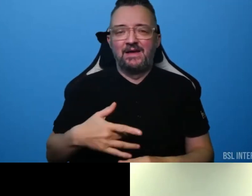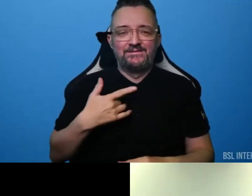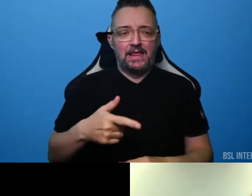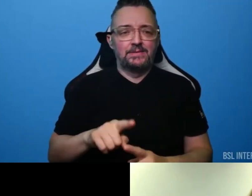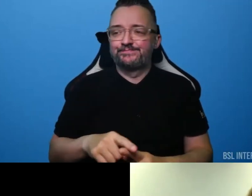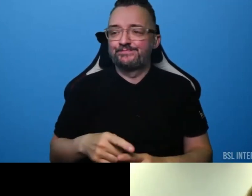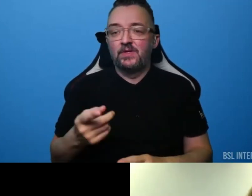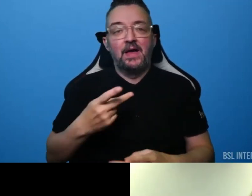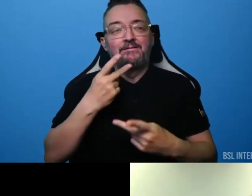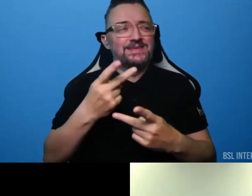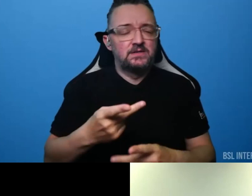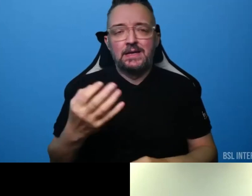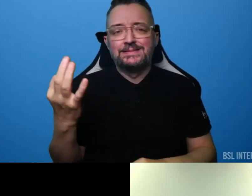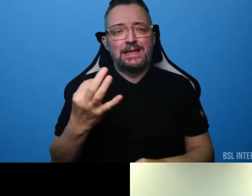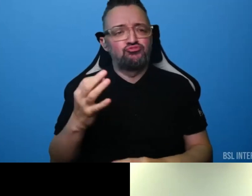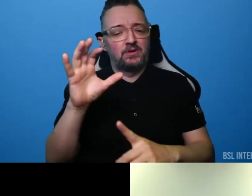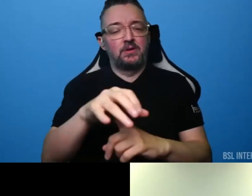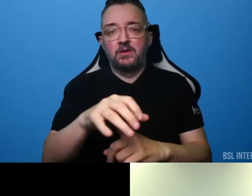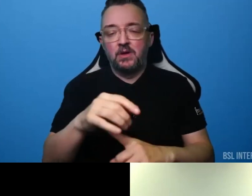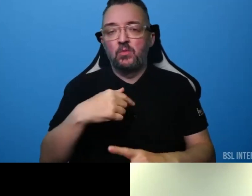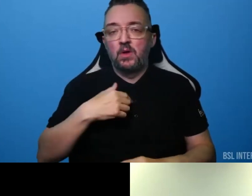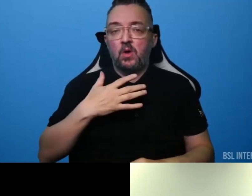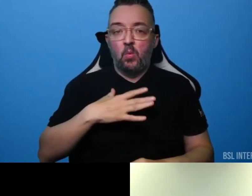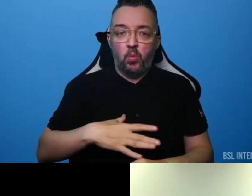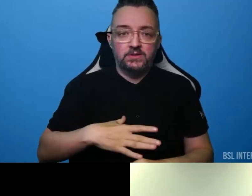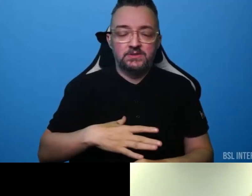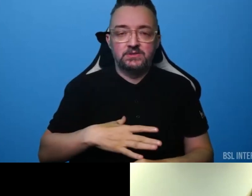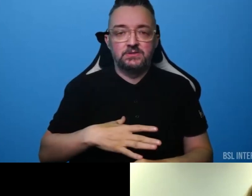when you visit museums. So we're trying really hard not to take that approach